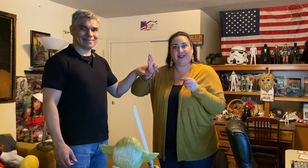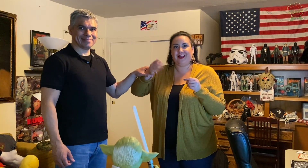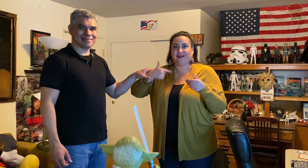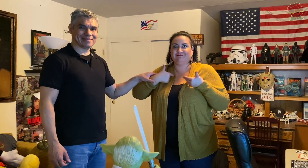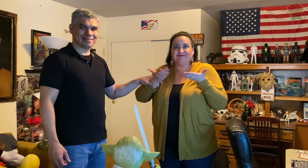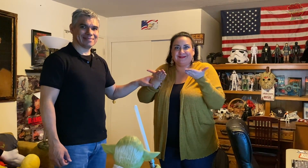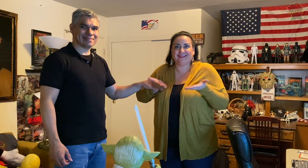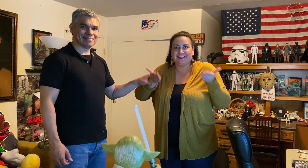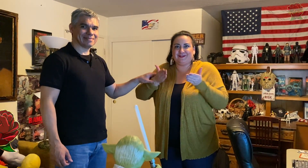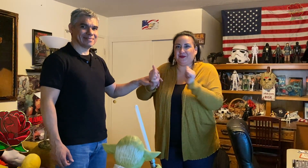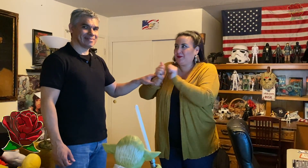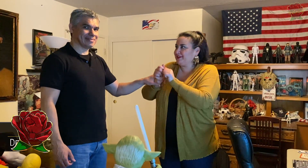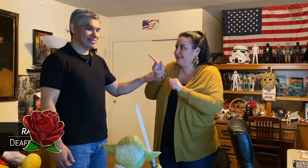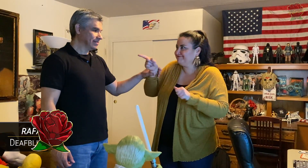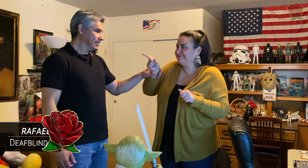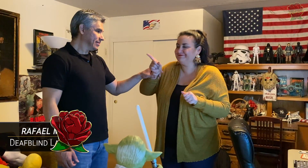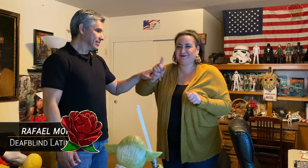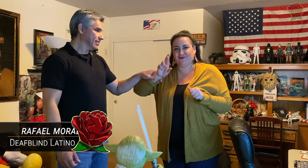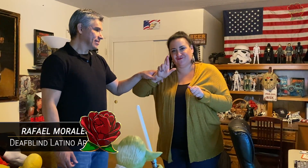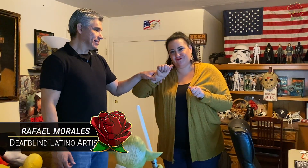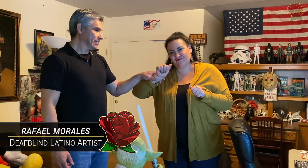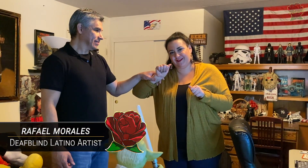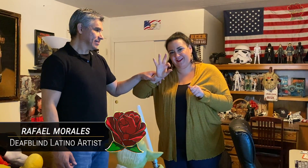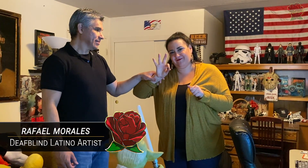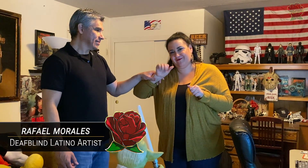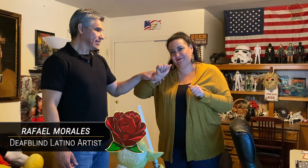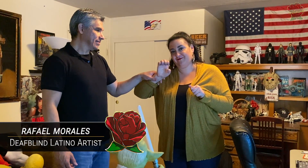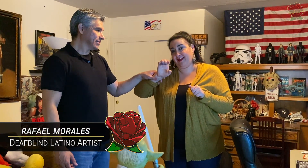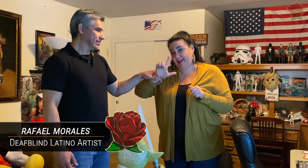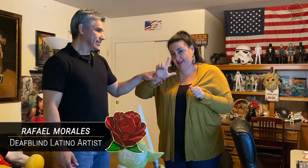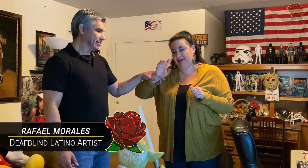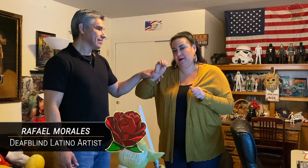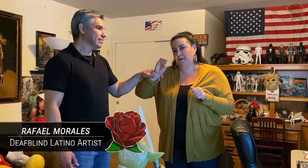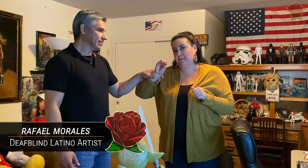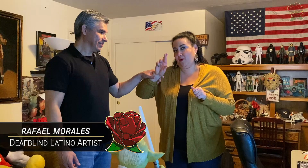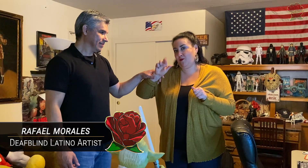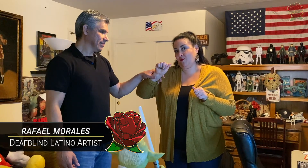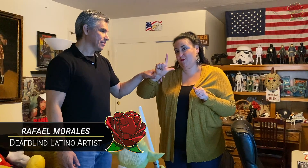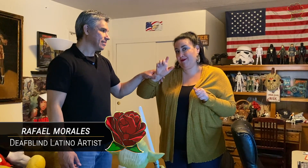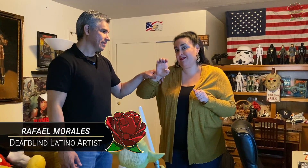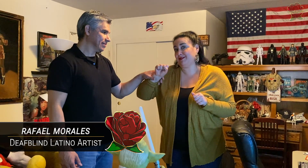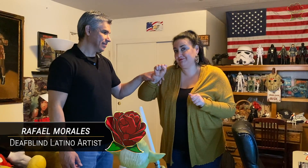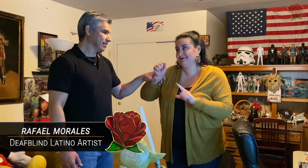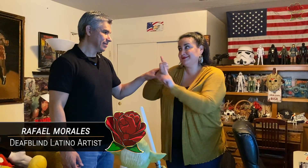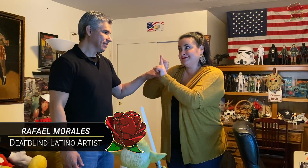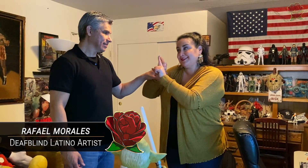Hola! I'm here with Rafael Morales.